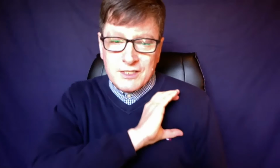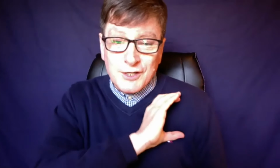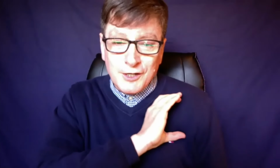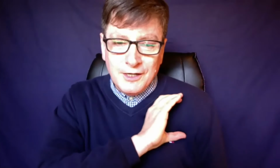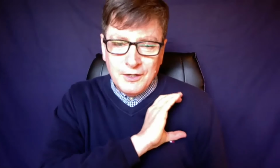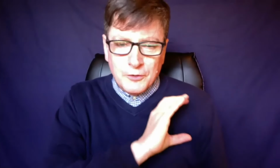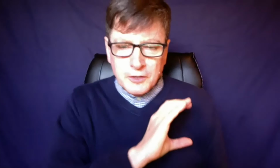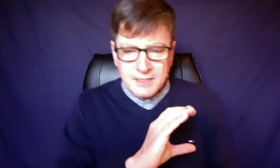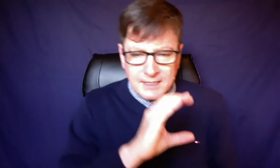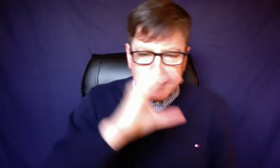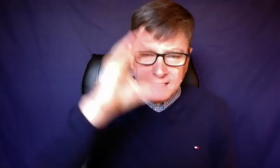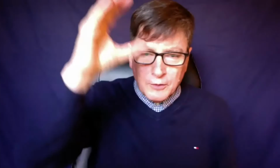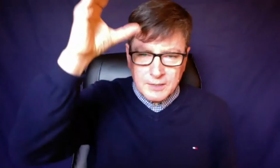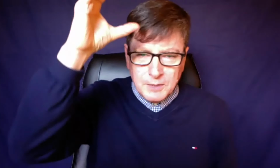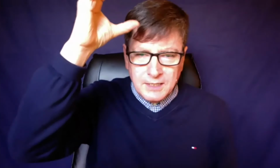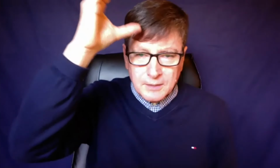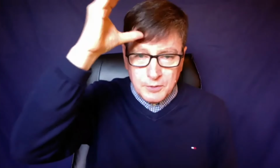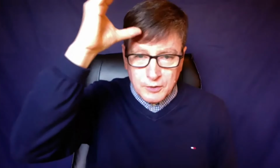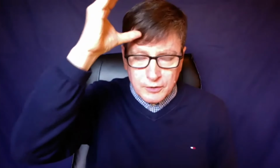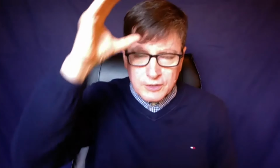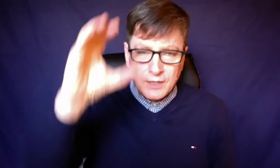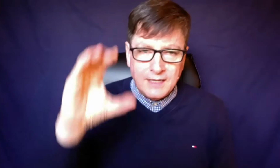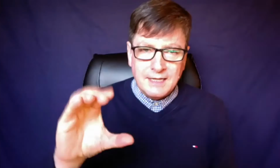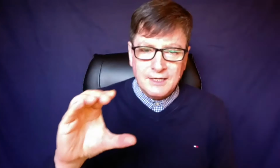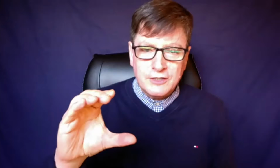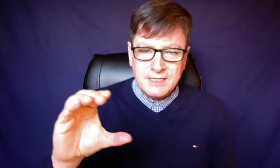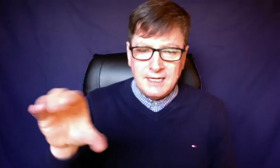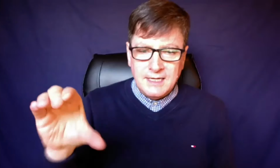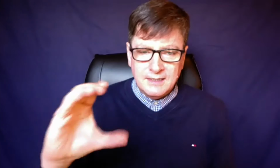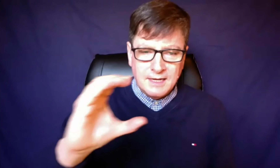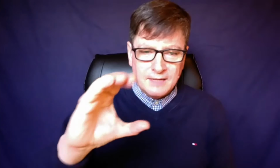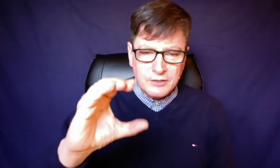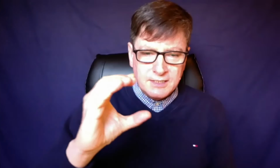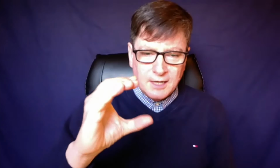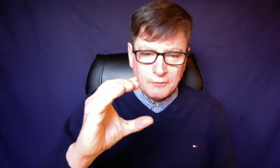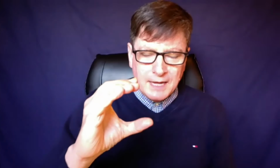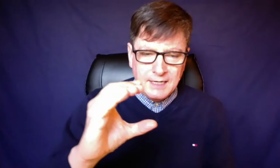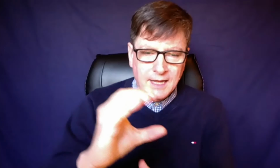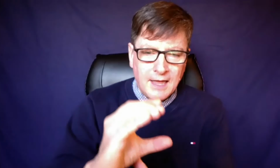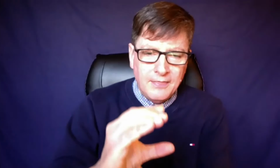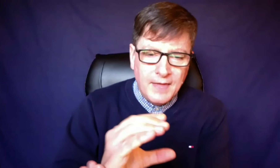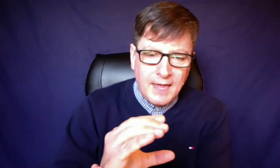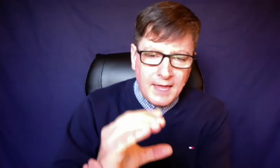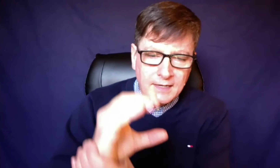C going to become chock lot or chocolate or